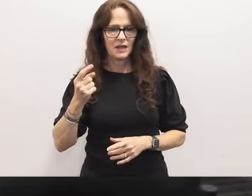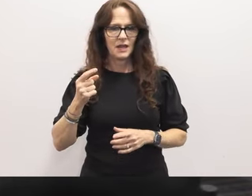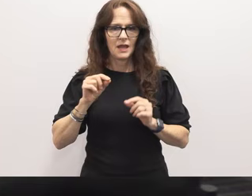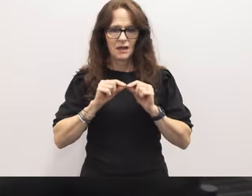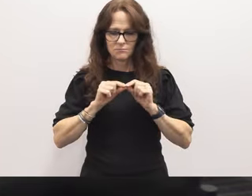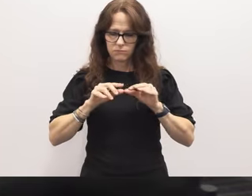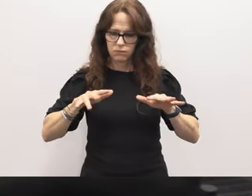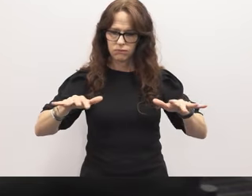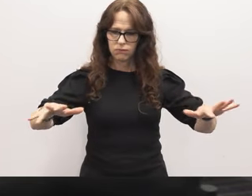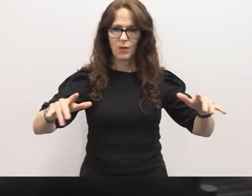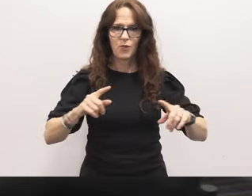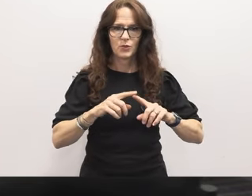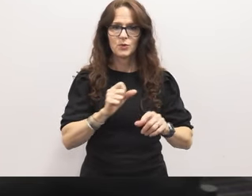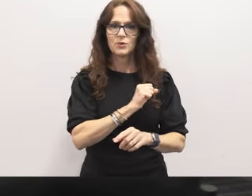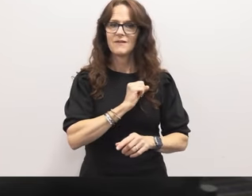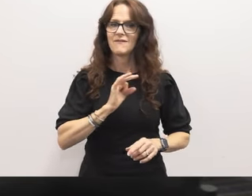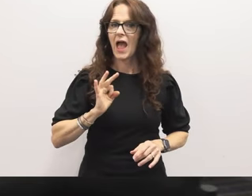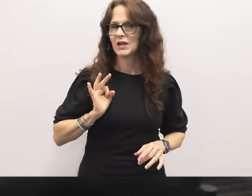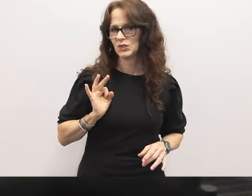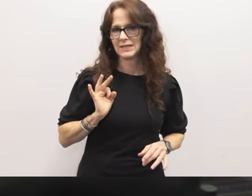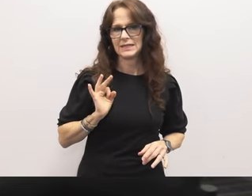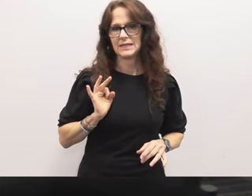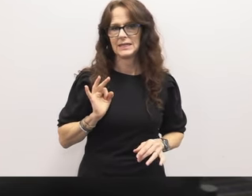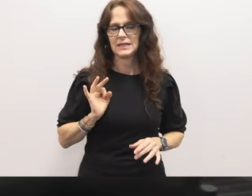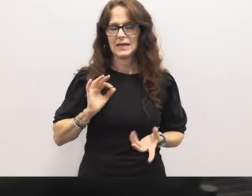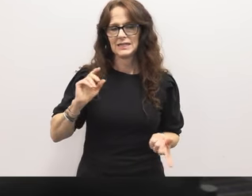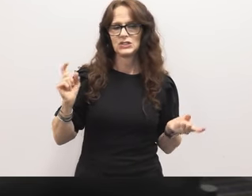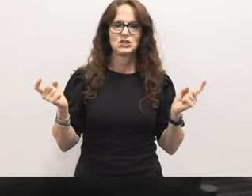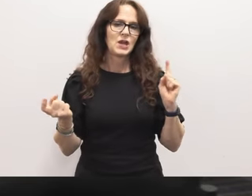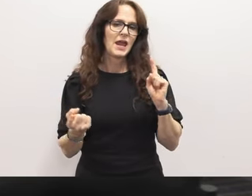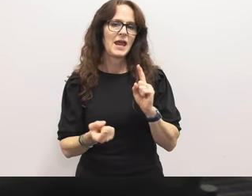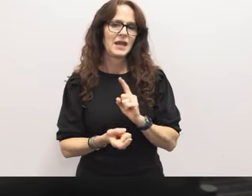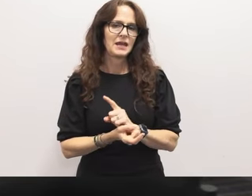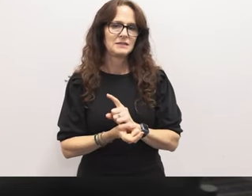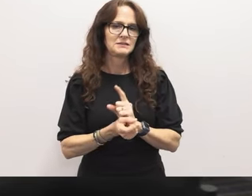which begins to kind of change the culture of the school,